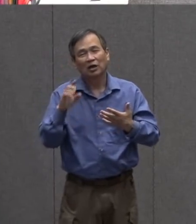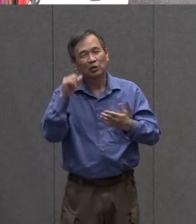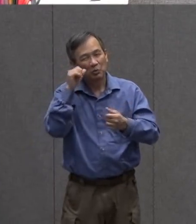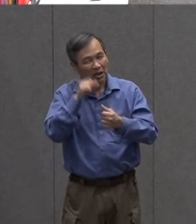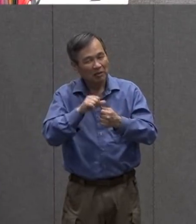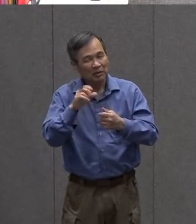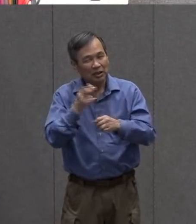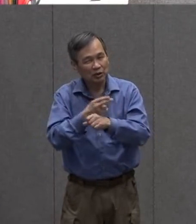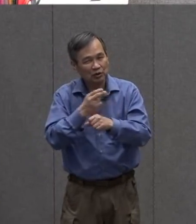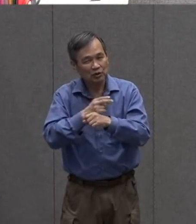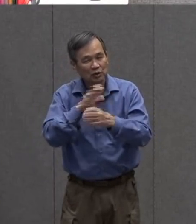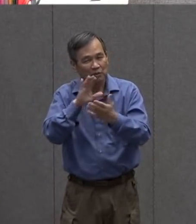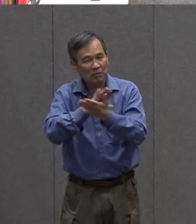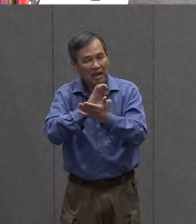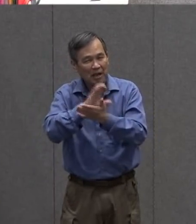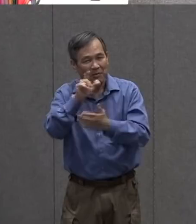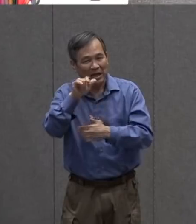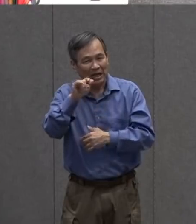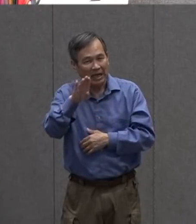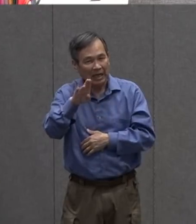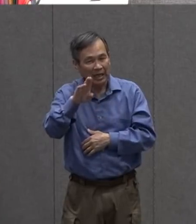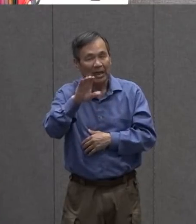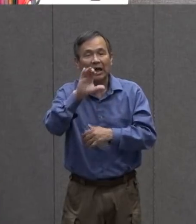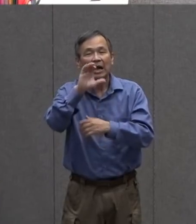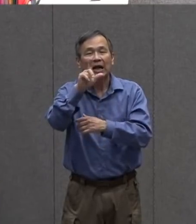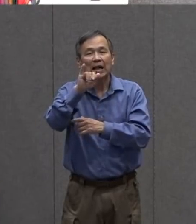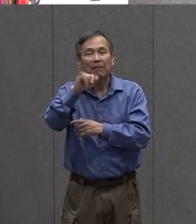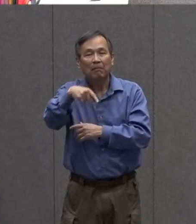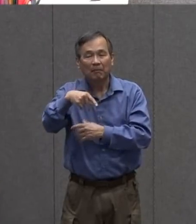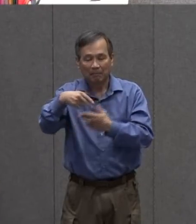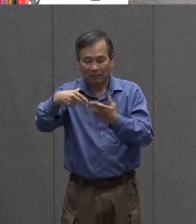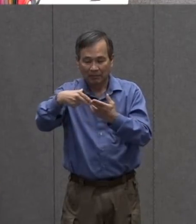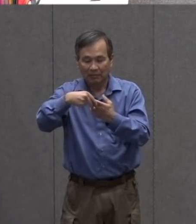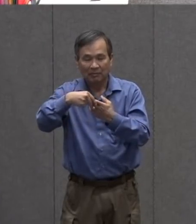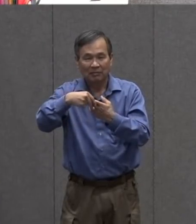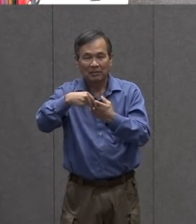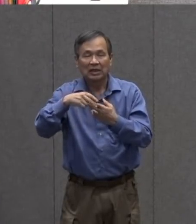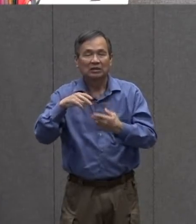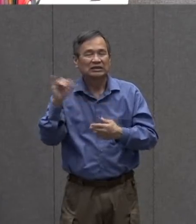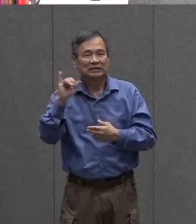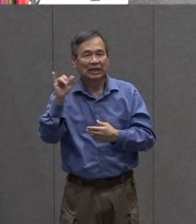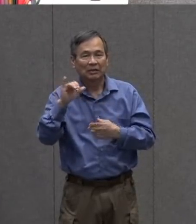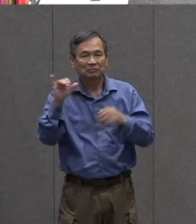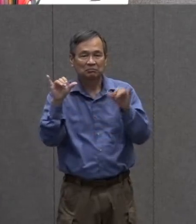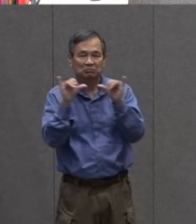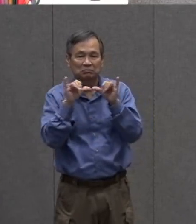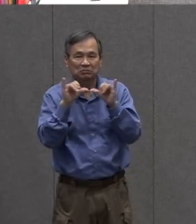and so you kind of want it to be about that size. And the paper clips I'm using are larger,